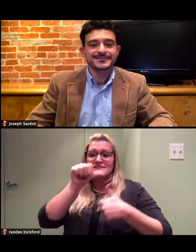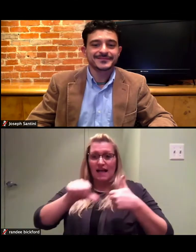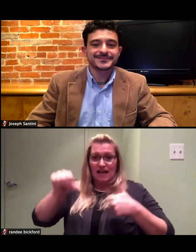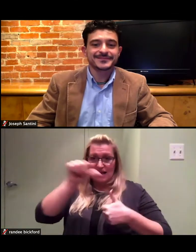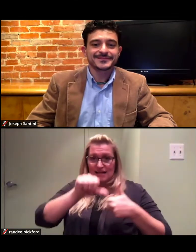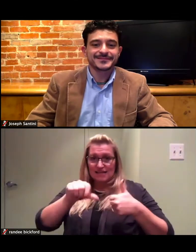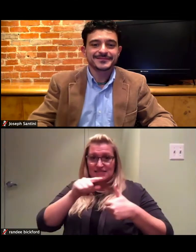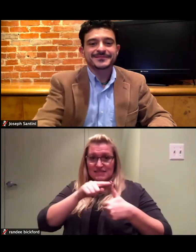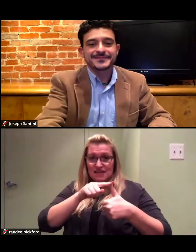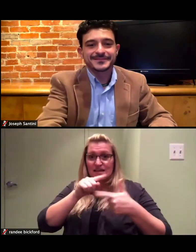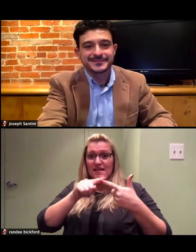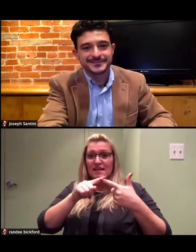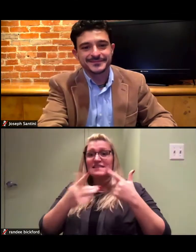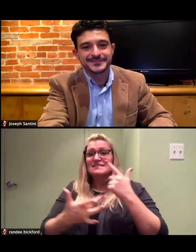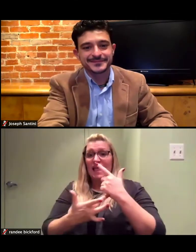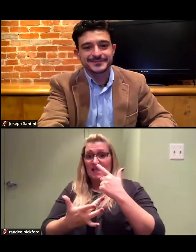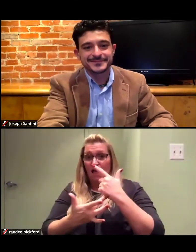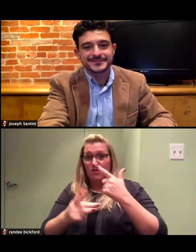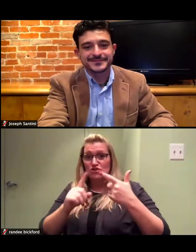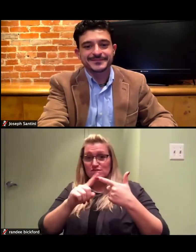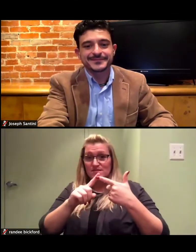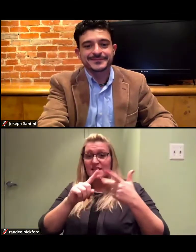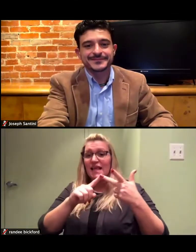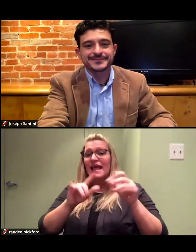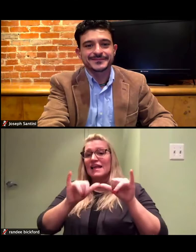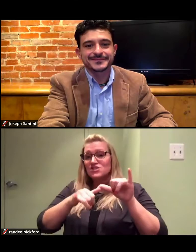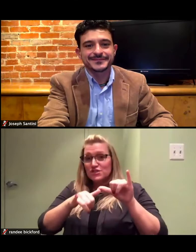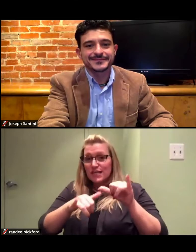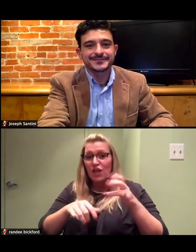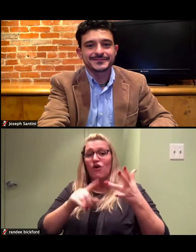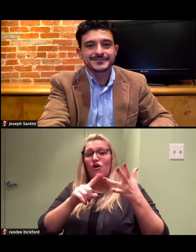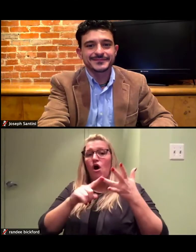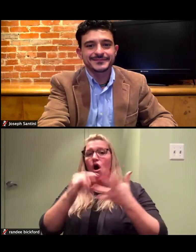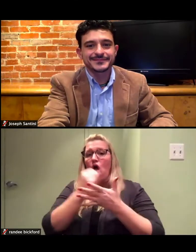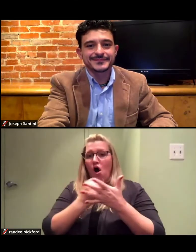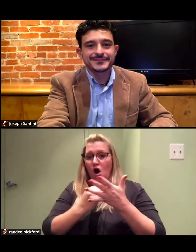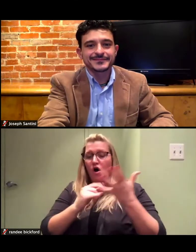STEM and STEAM stand for STEAM is the Science, Technology,